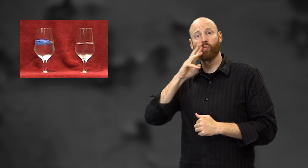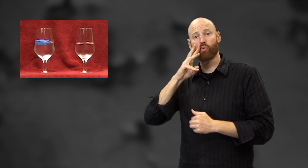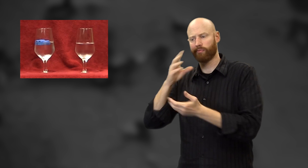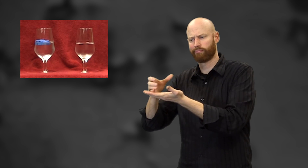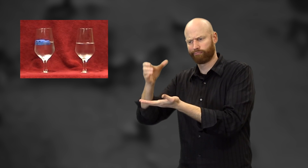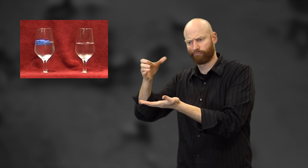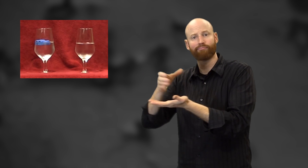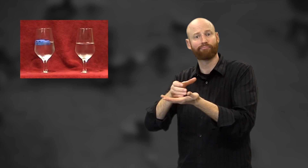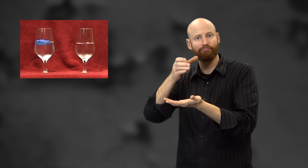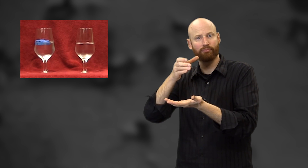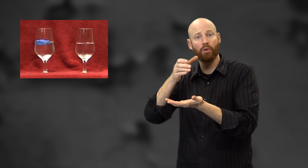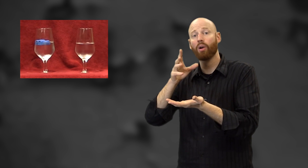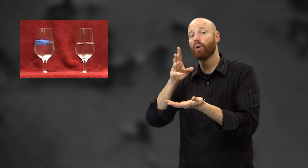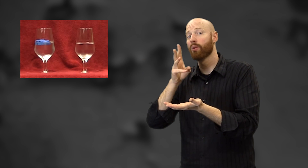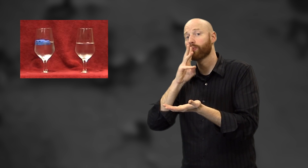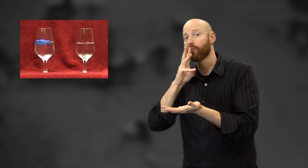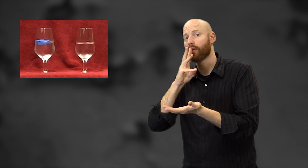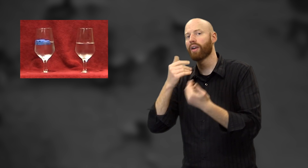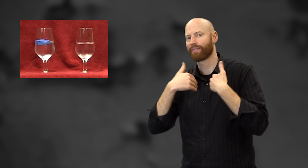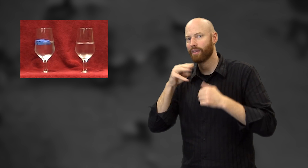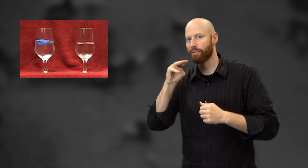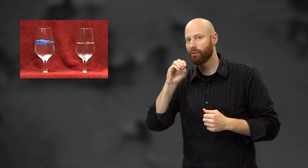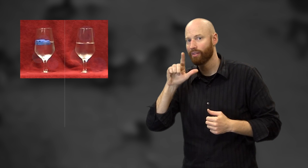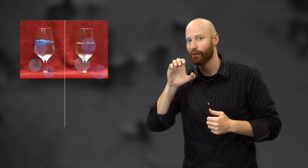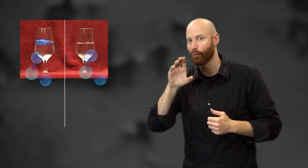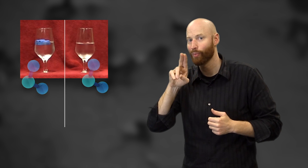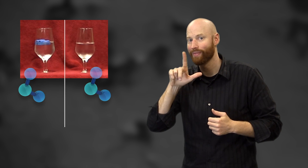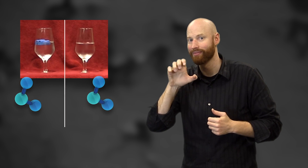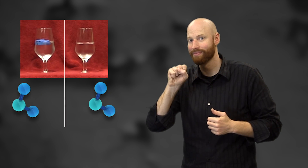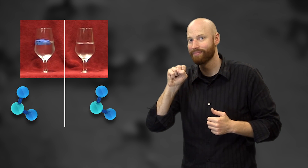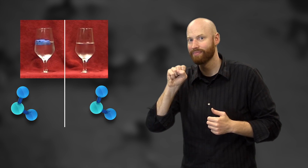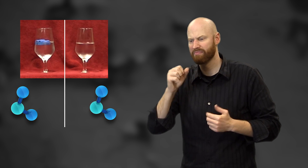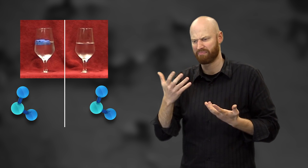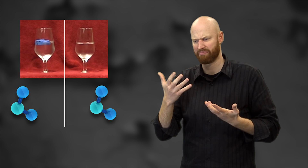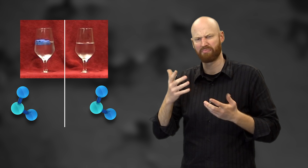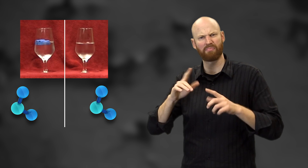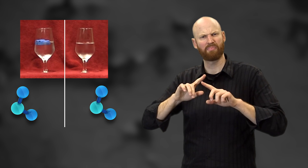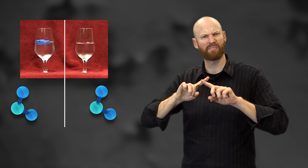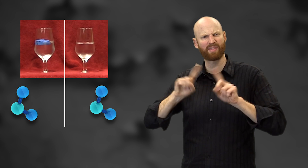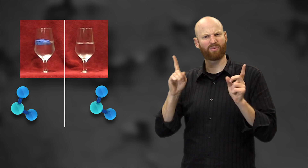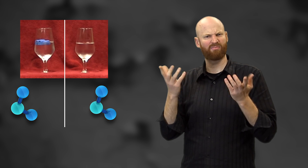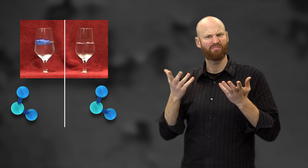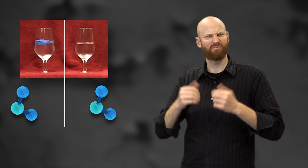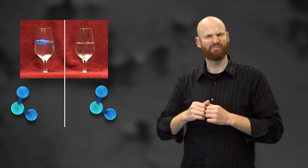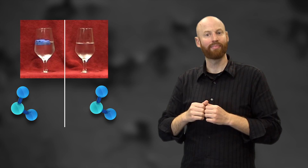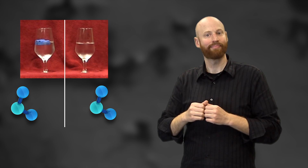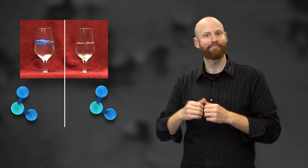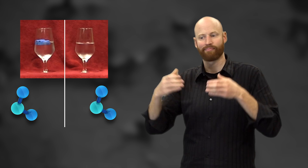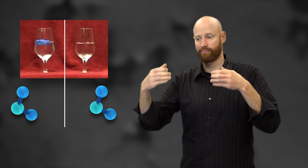Two cups of water, each made up of molecules. Now what's the difference between the two cups of water.